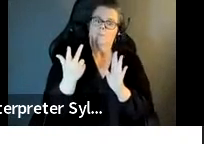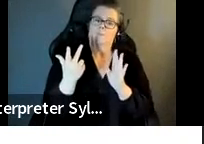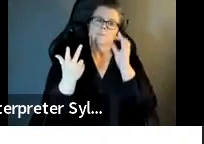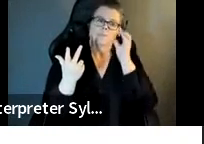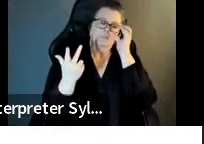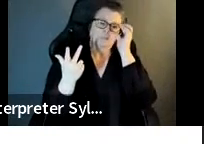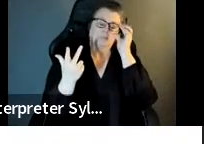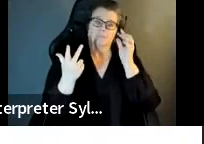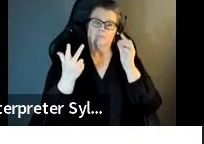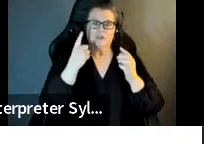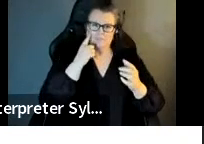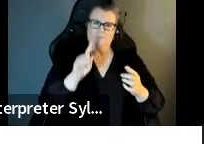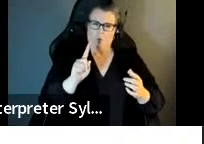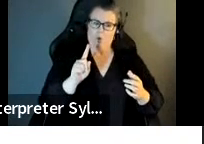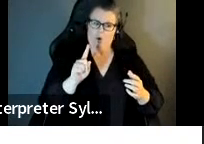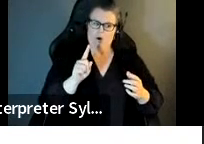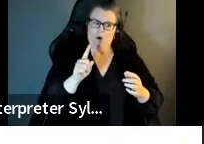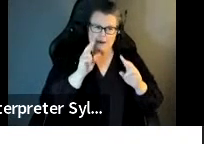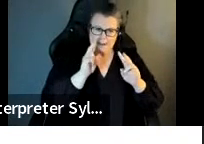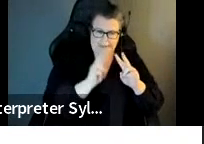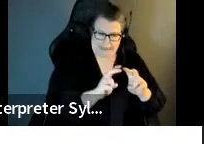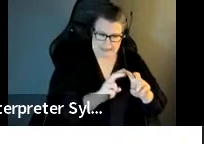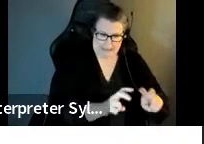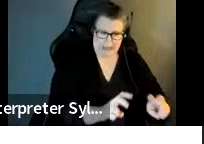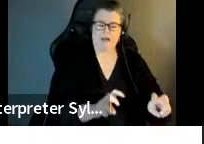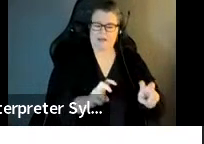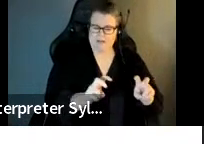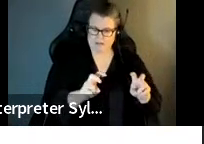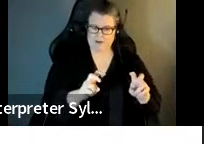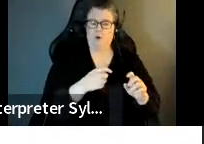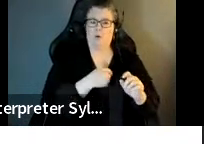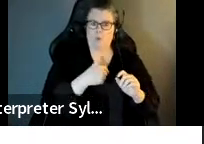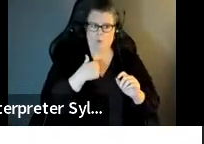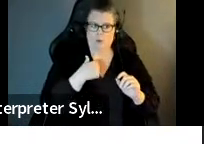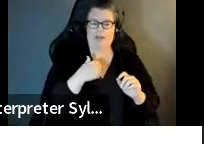for our analysis, we repeated this 500 times -- 100 times.